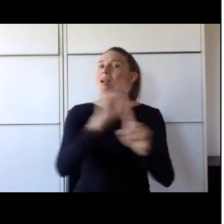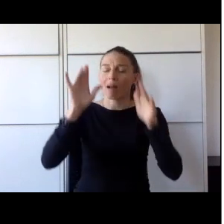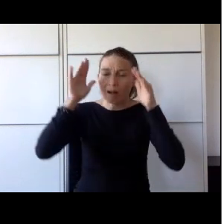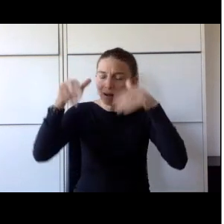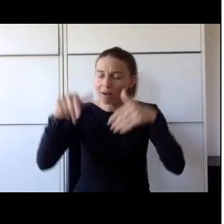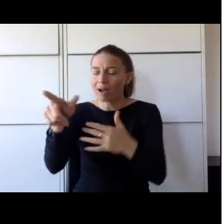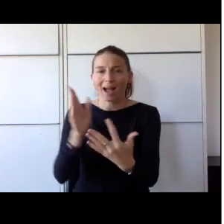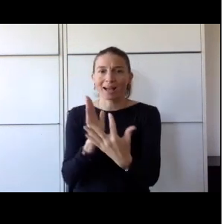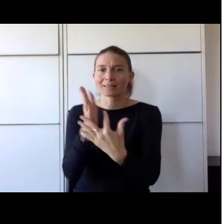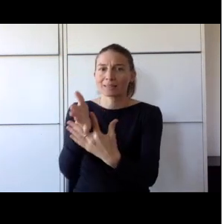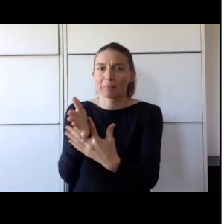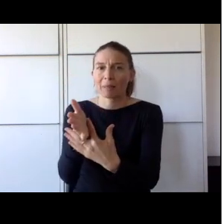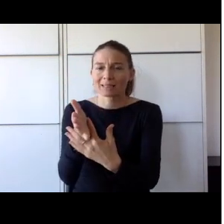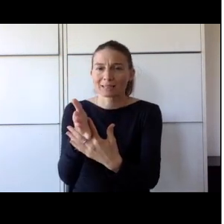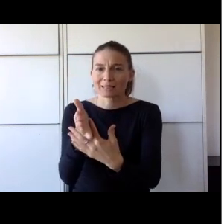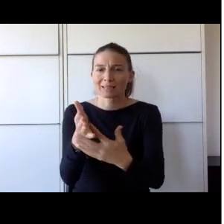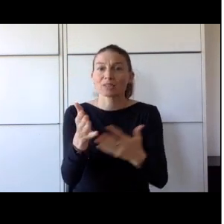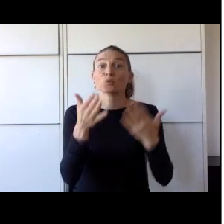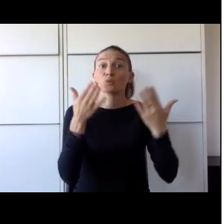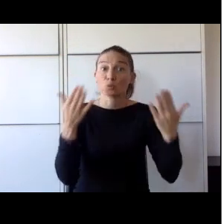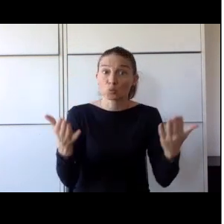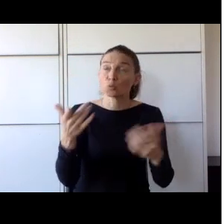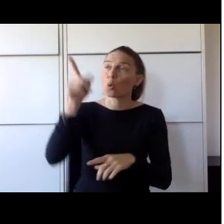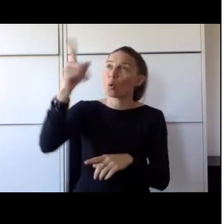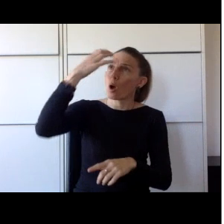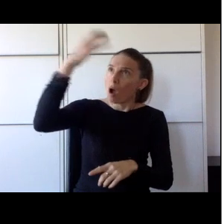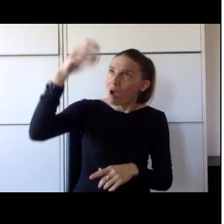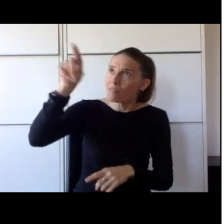So to try to convince the Government and people to follow WCAG 2.1